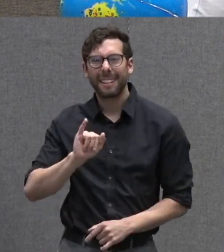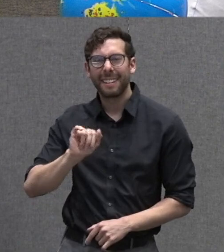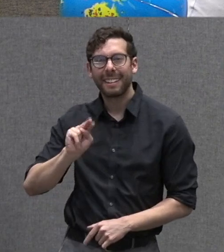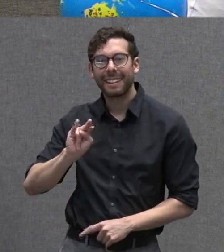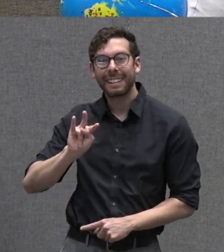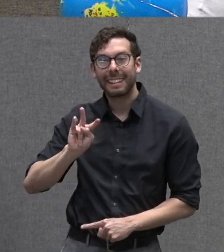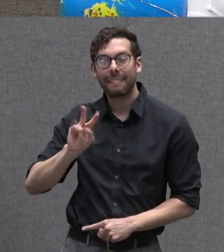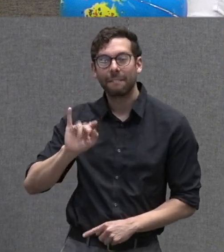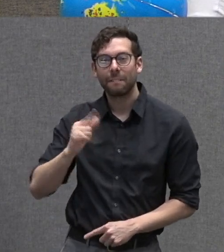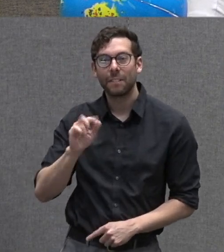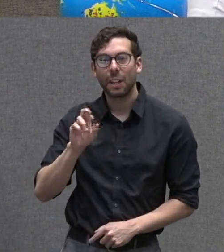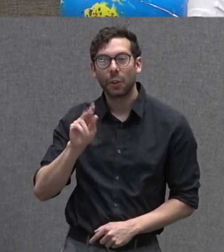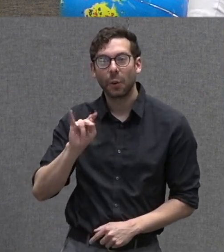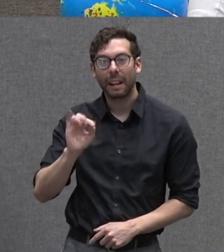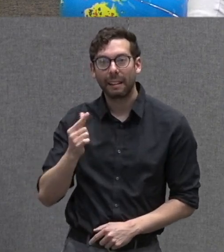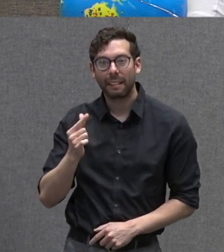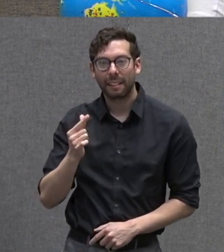I have some more pictures here.